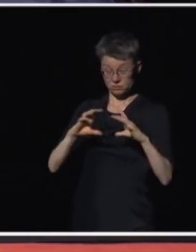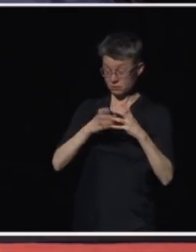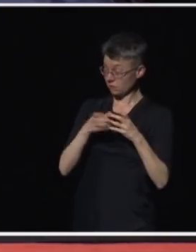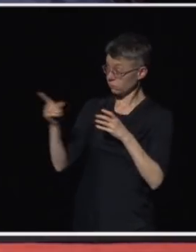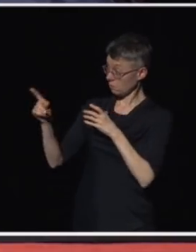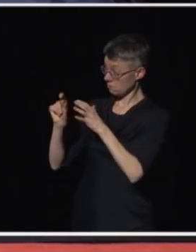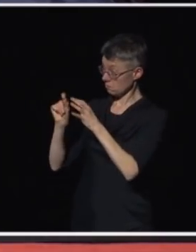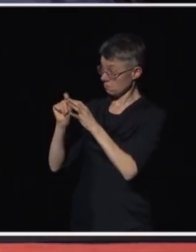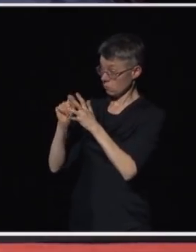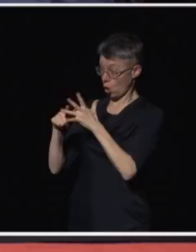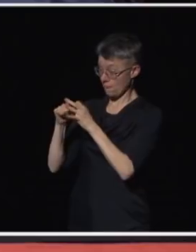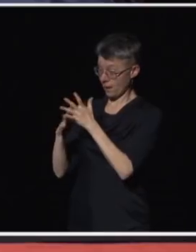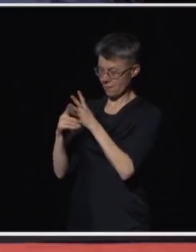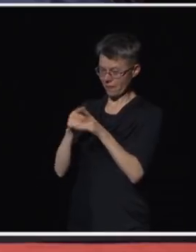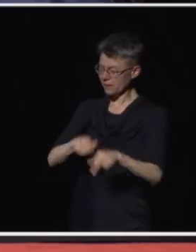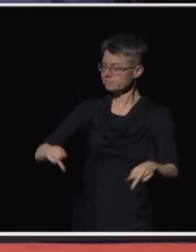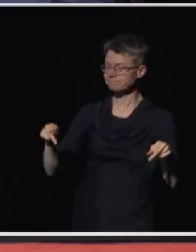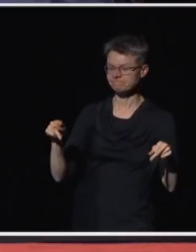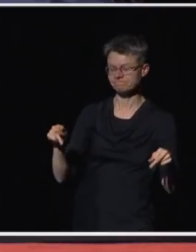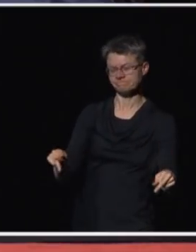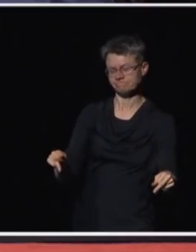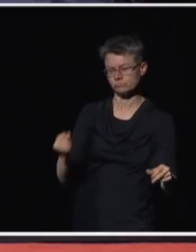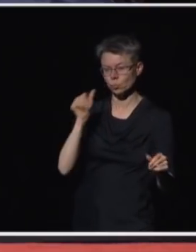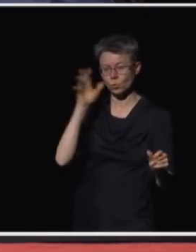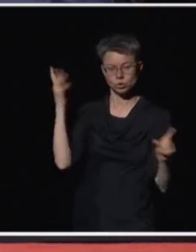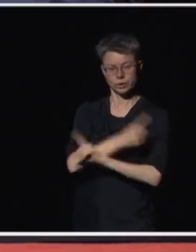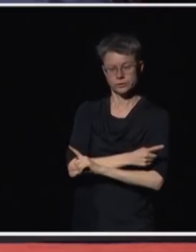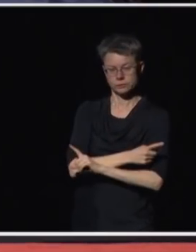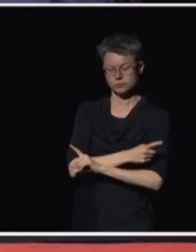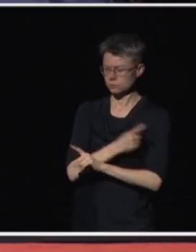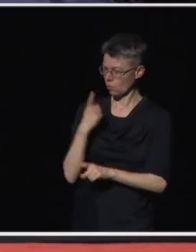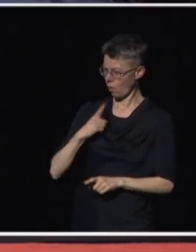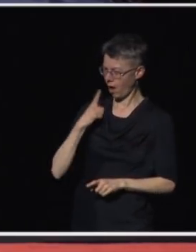What do you think is at the source of that intransigence? Is it [sigh] fear of a black president?